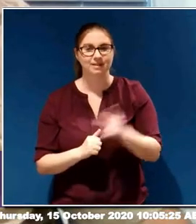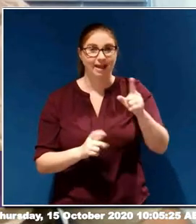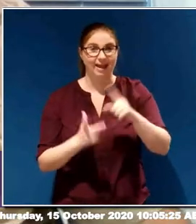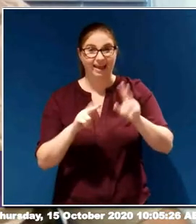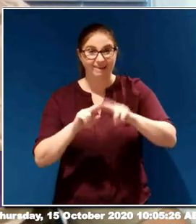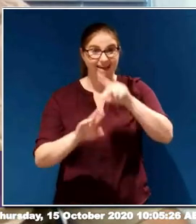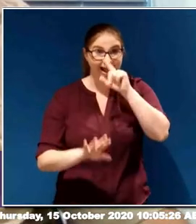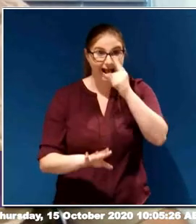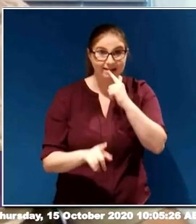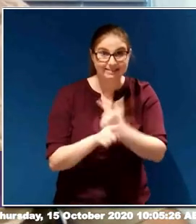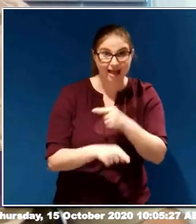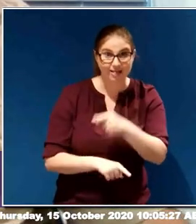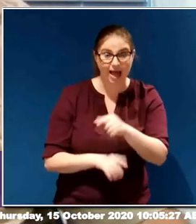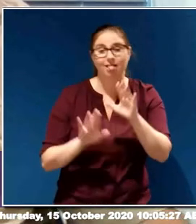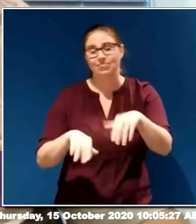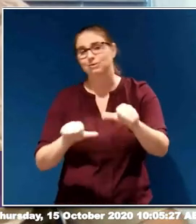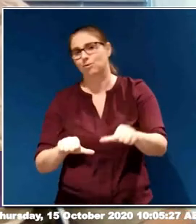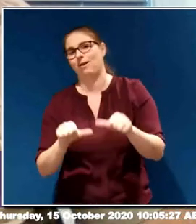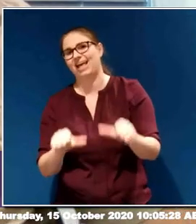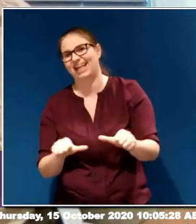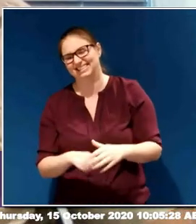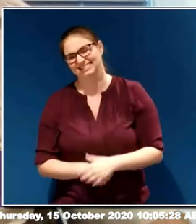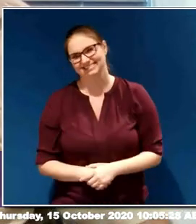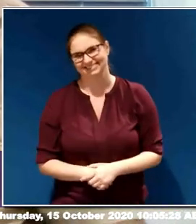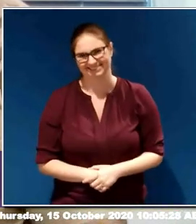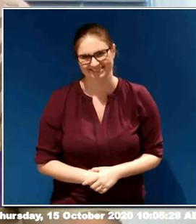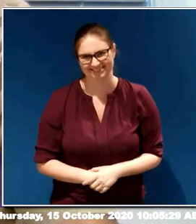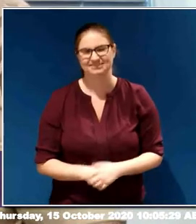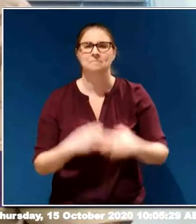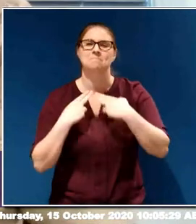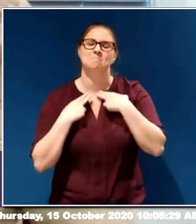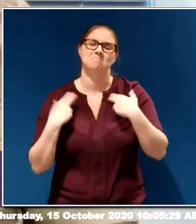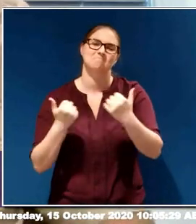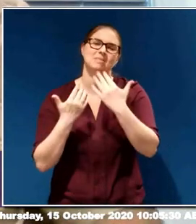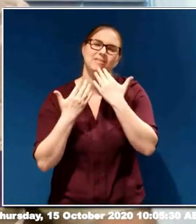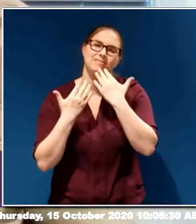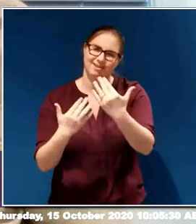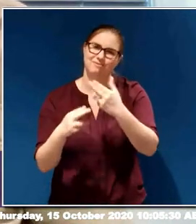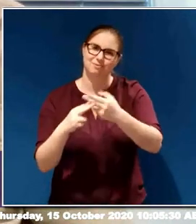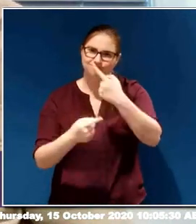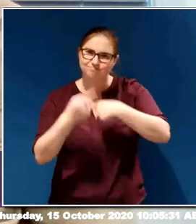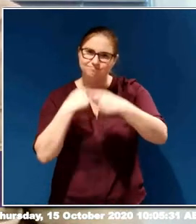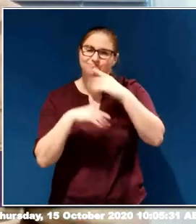Thank you for saying that, Sharon, and pass on our thanks to Jack for talking to us in that way.